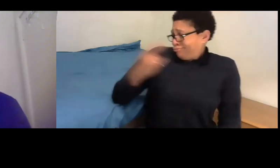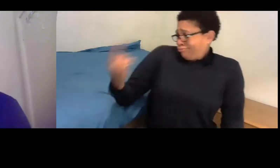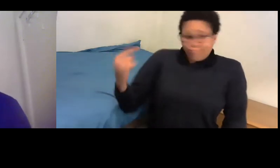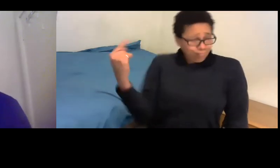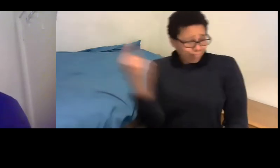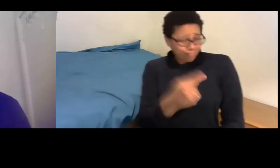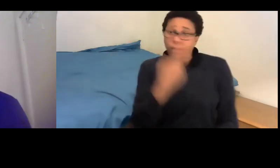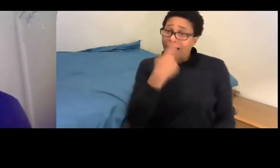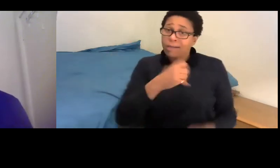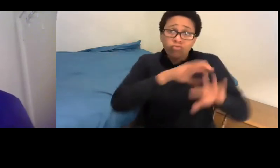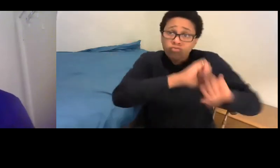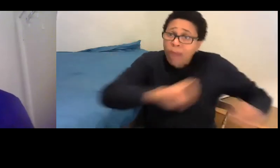pay attention to that.